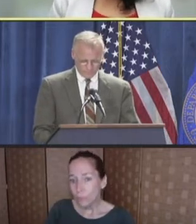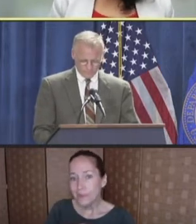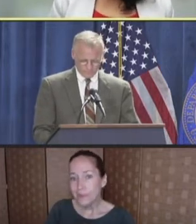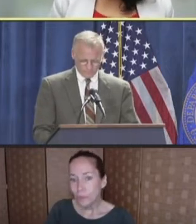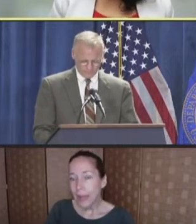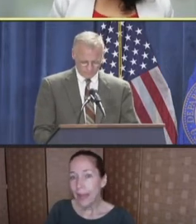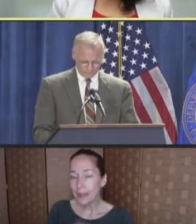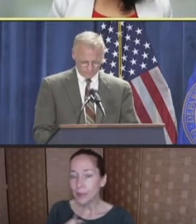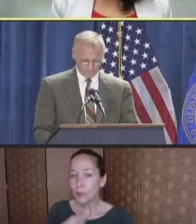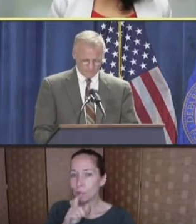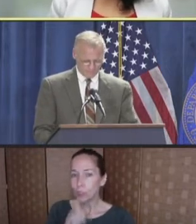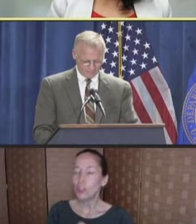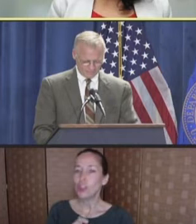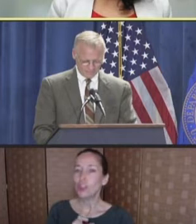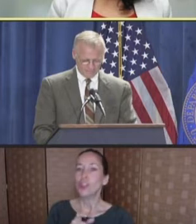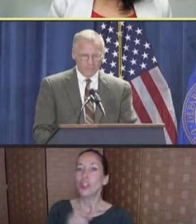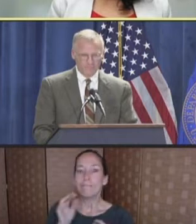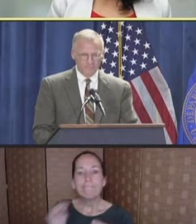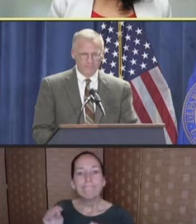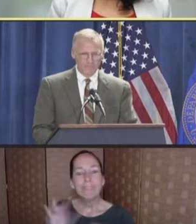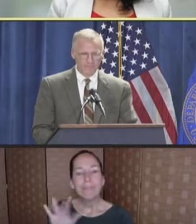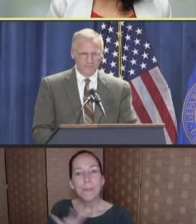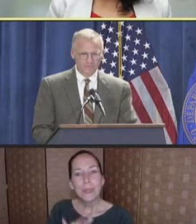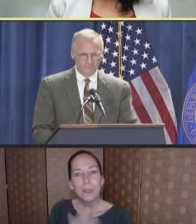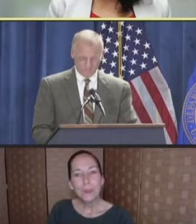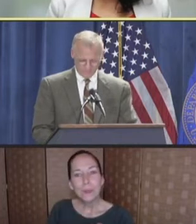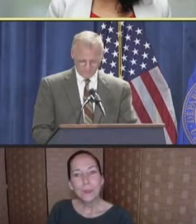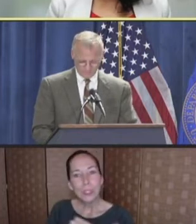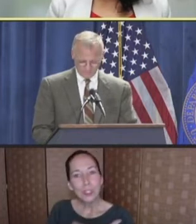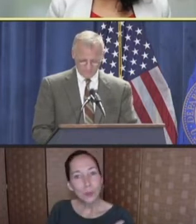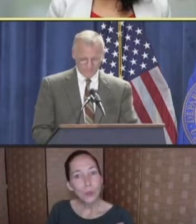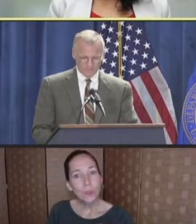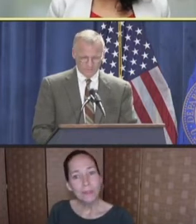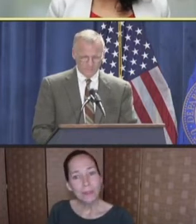But I think it might be important for us to consider broadening that, you know, across